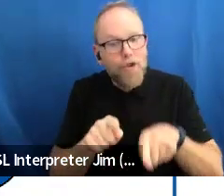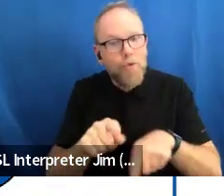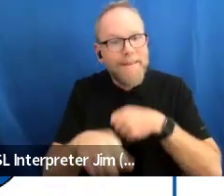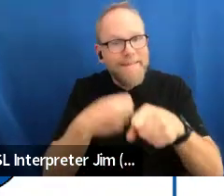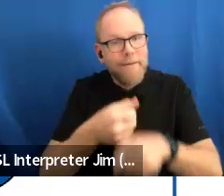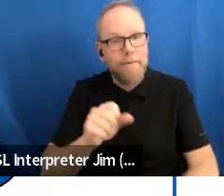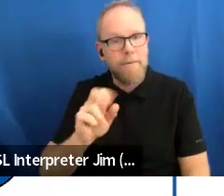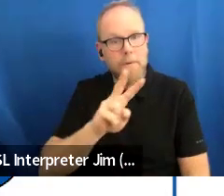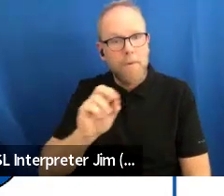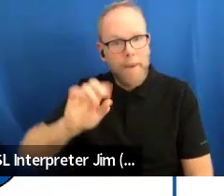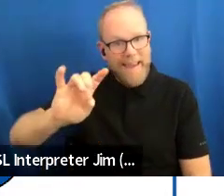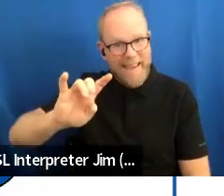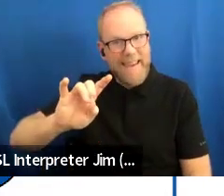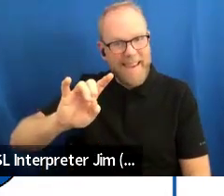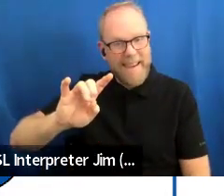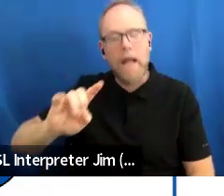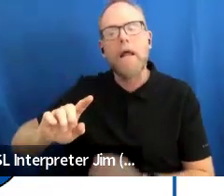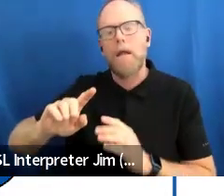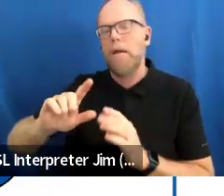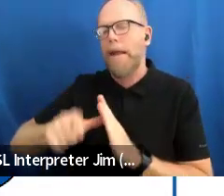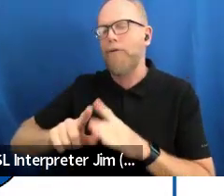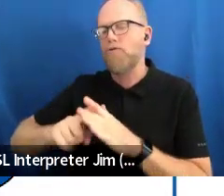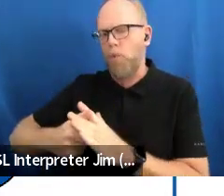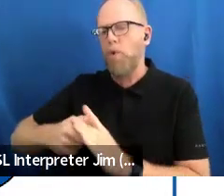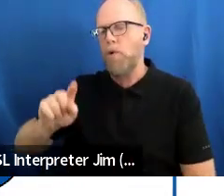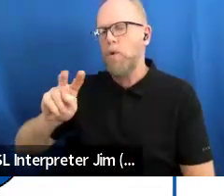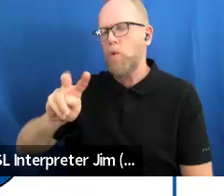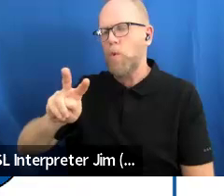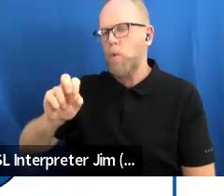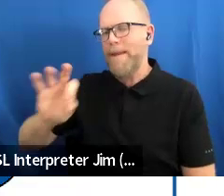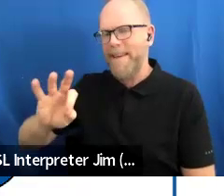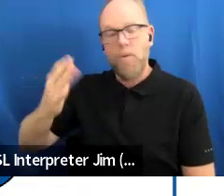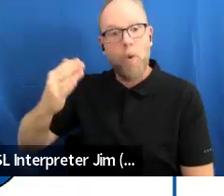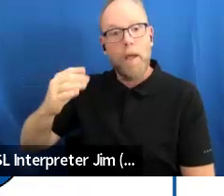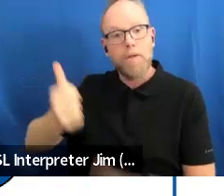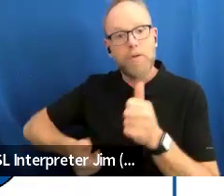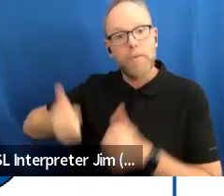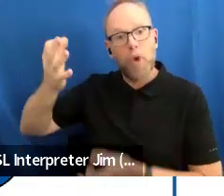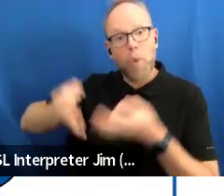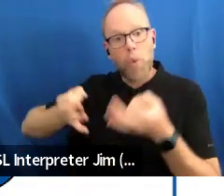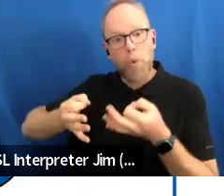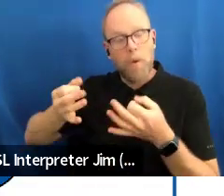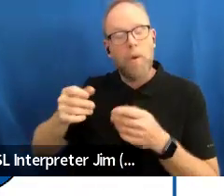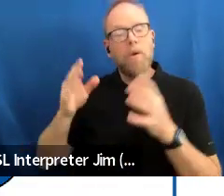And that took effect in 2009 because the Supreme Court at that point was also saying and Congress